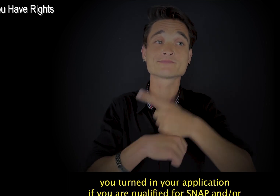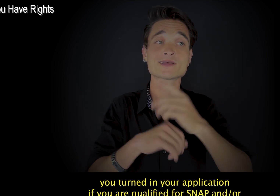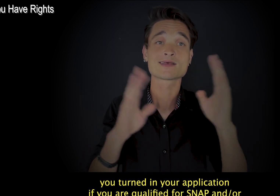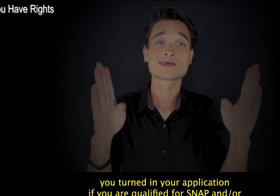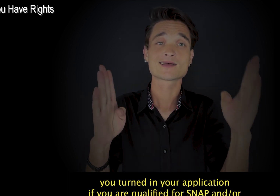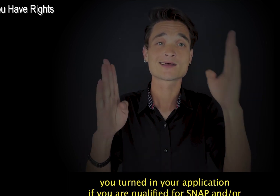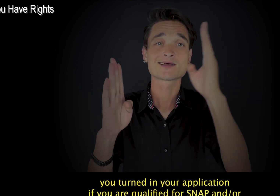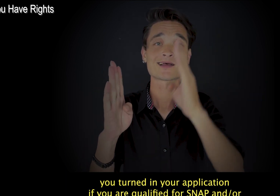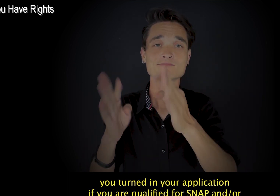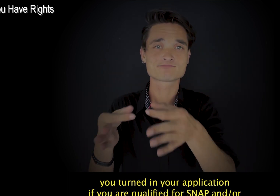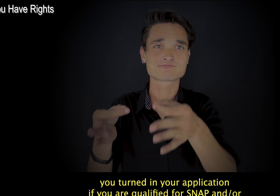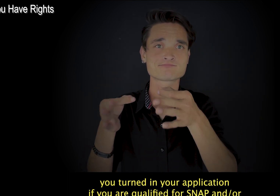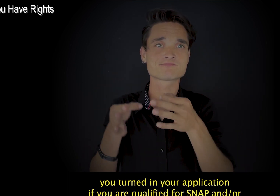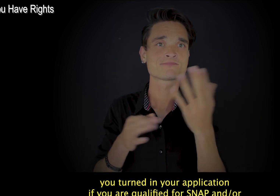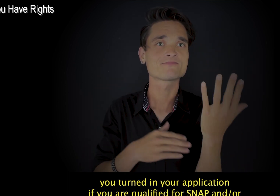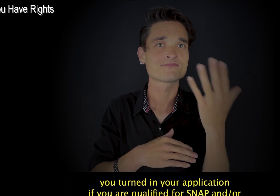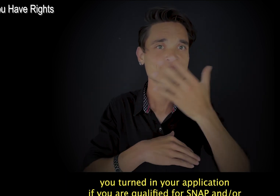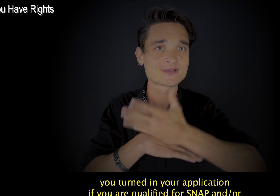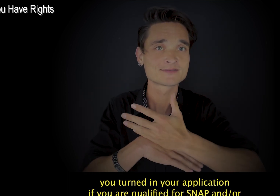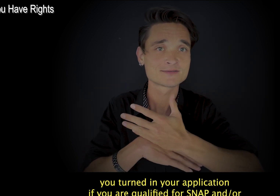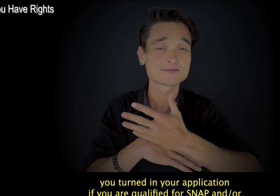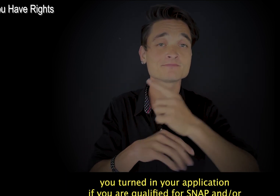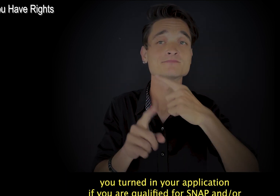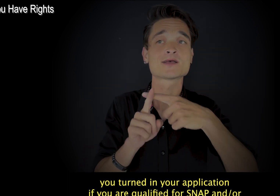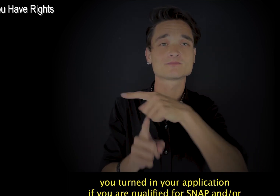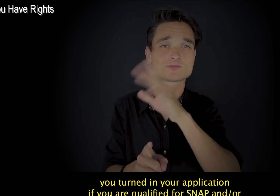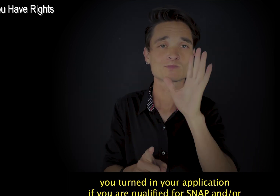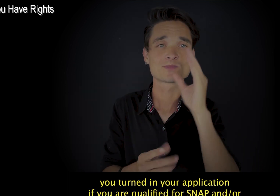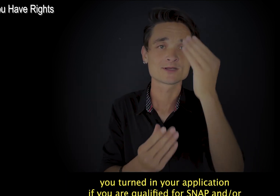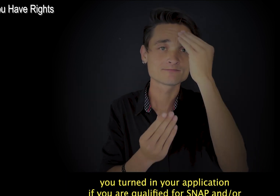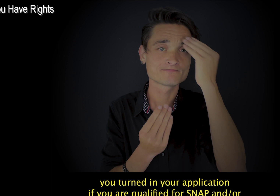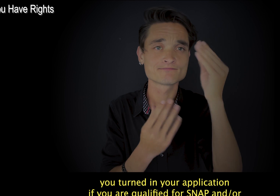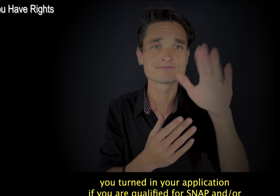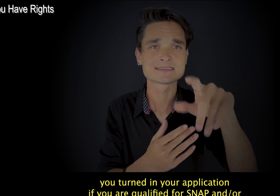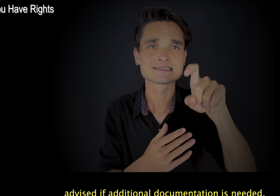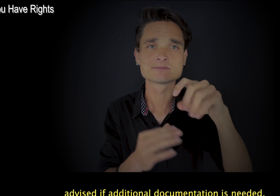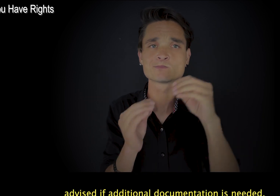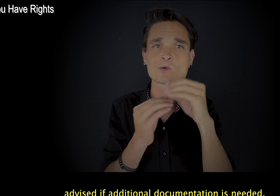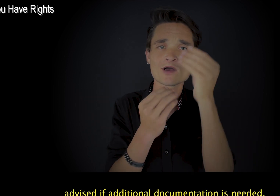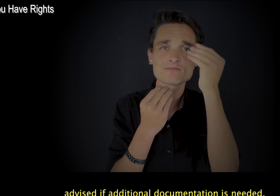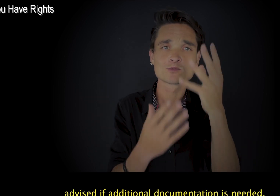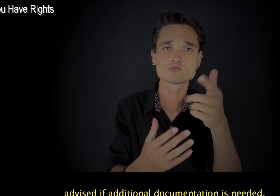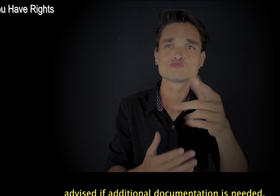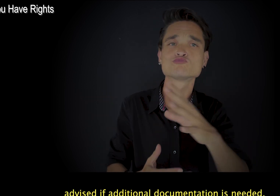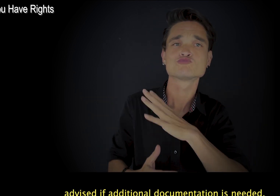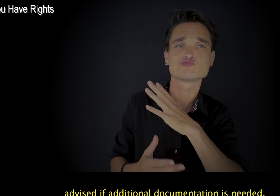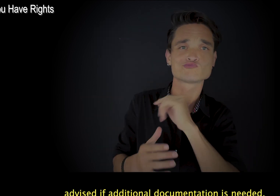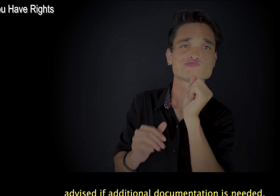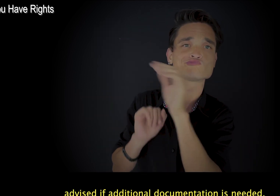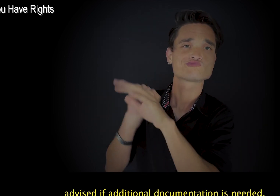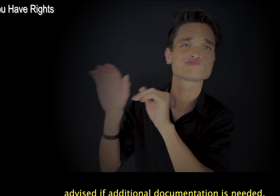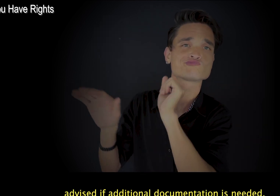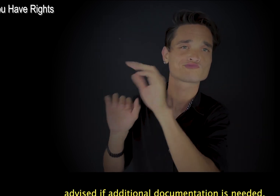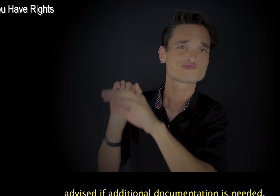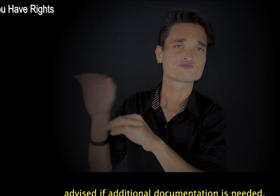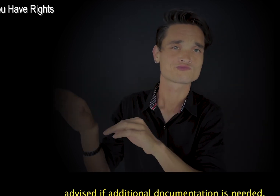you turned in your application if you are qualified for SNAP and/or advised if additional documentation is needed.